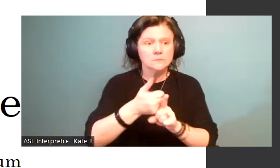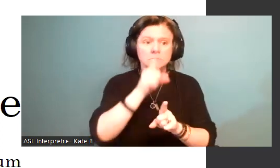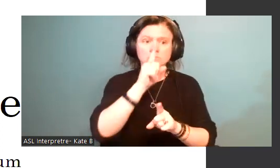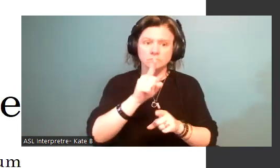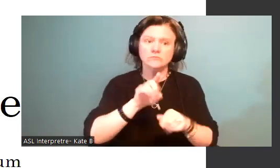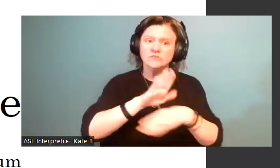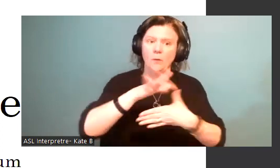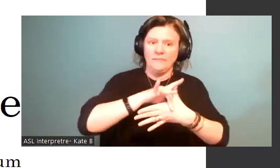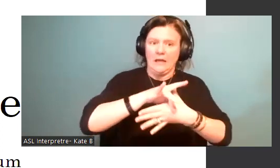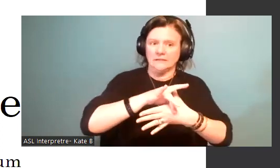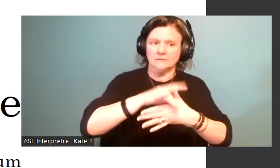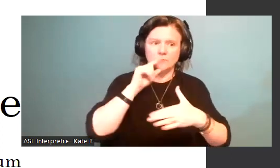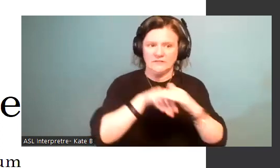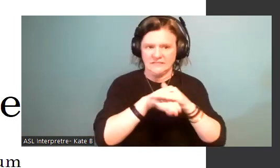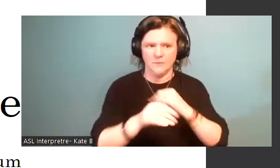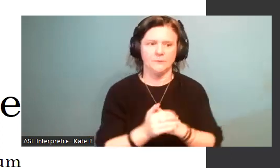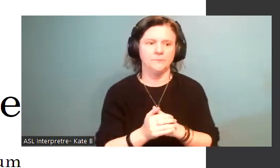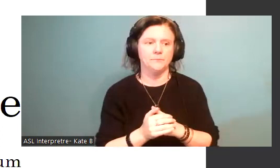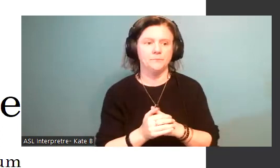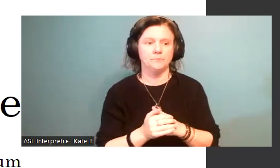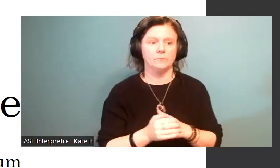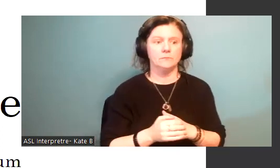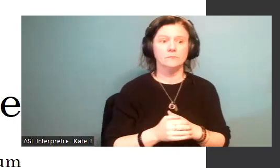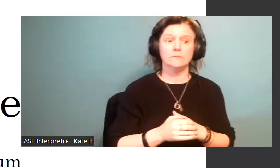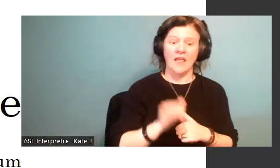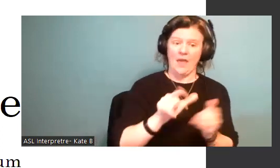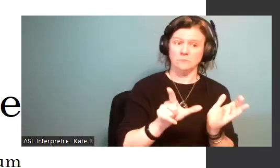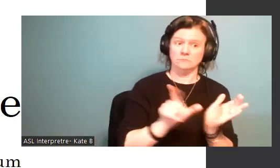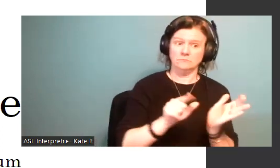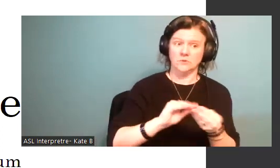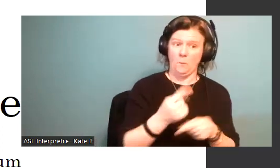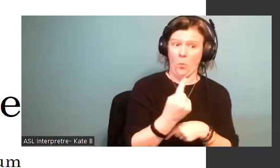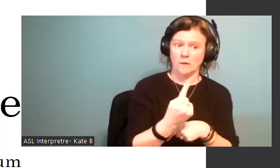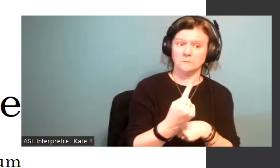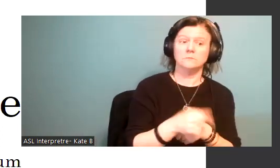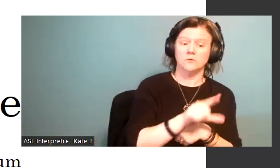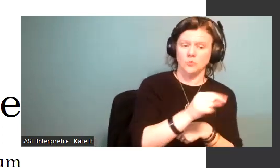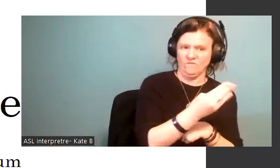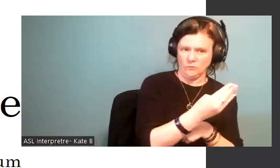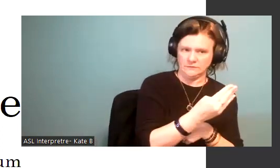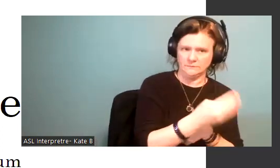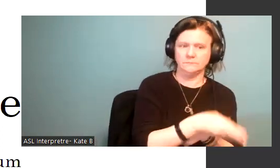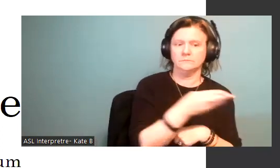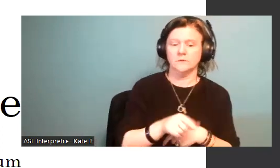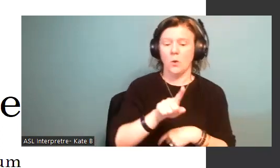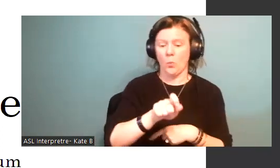to use them. It is developed by the Worldwide Web Consortium, also known as the W3C, they are the